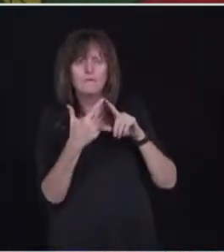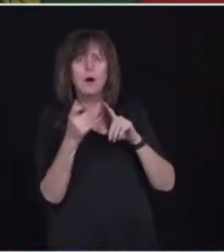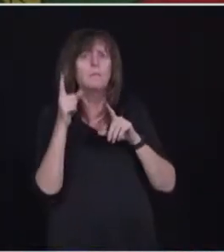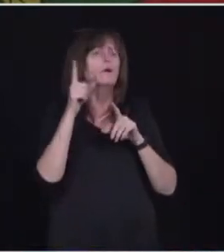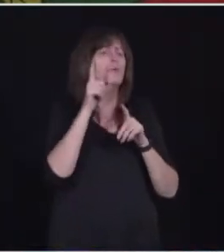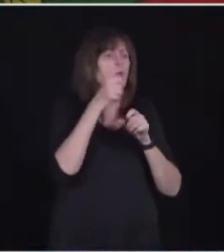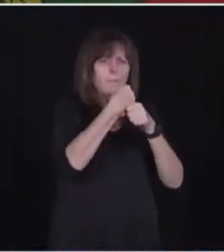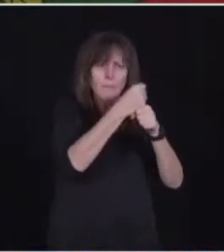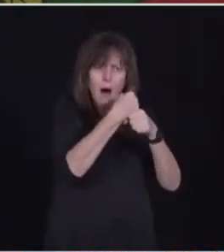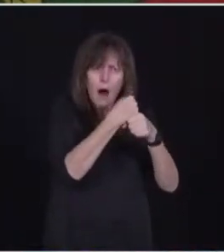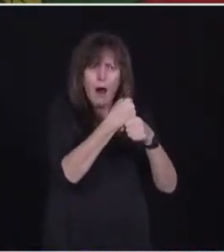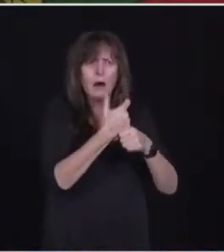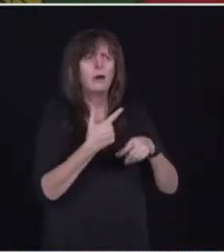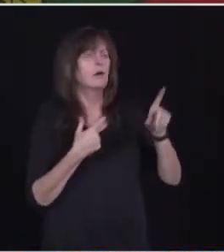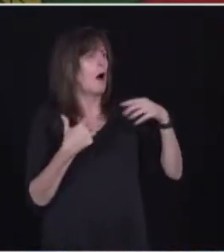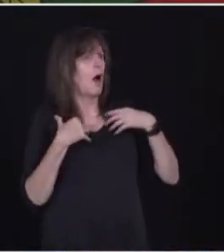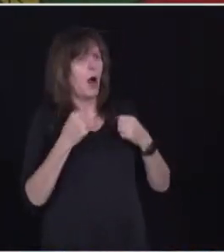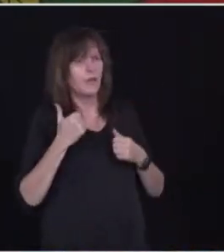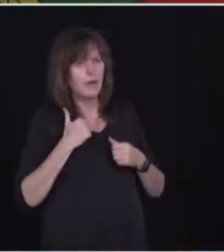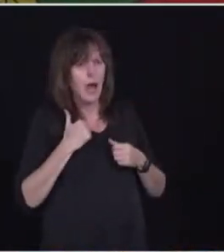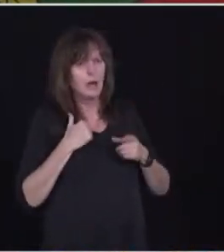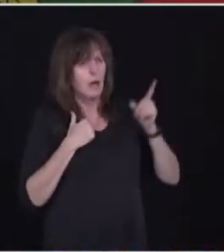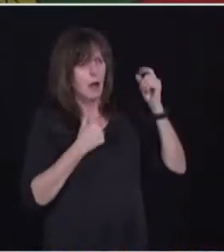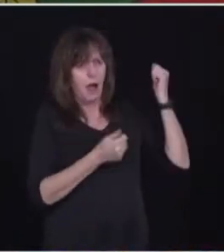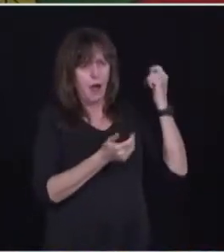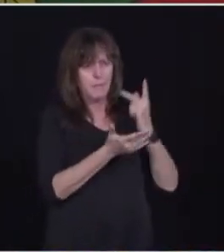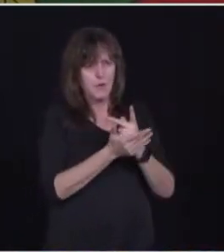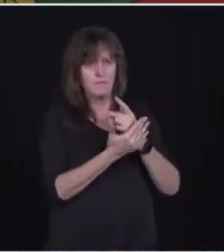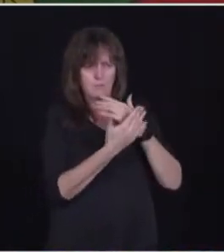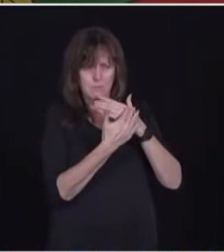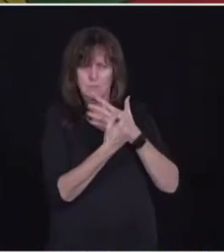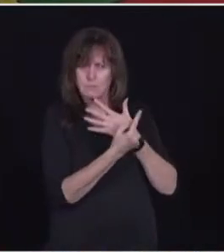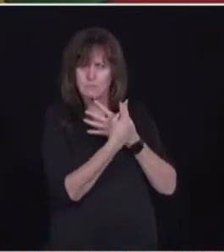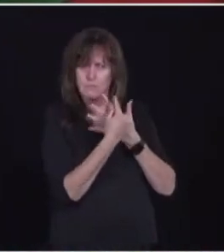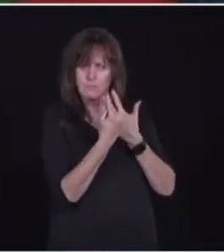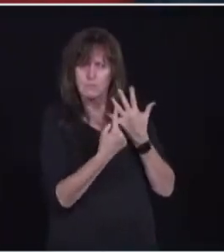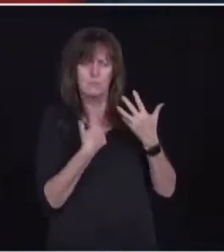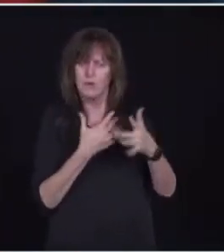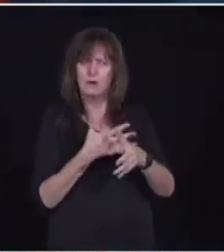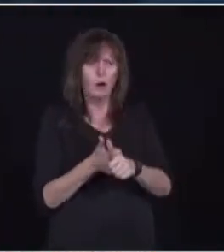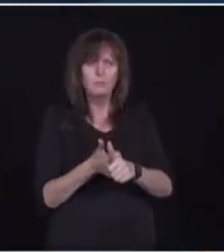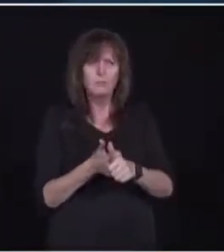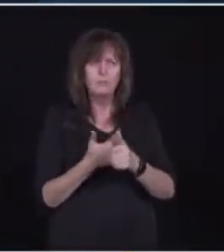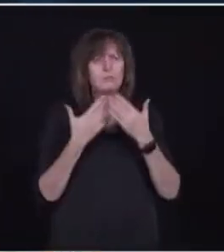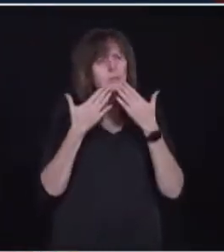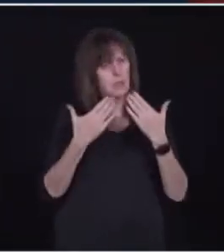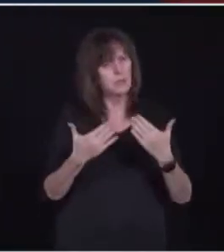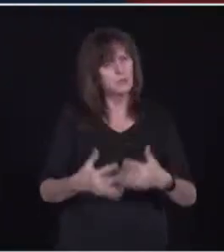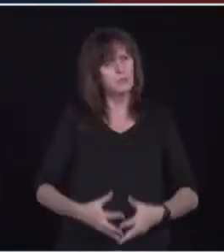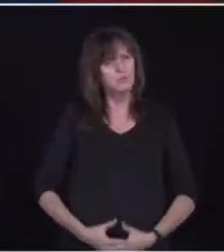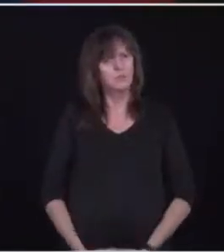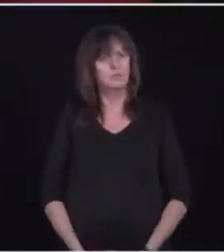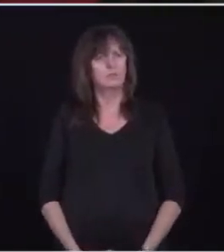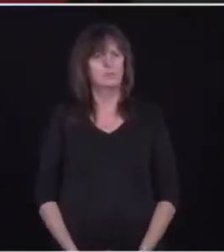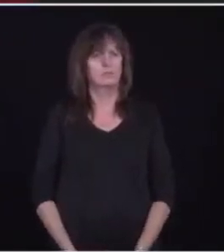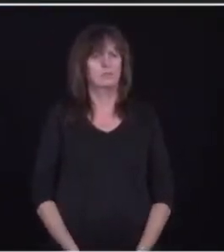Go by the knowledge that comes on the manufacturer and of course, health Canada once they prove the vaccine. Thank you everyone.